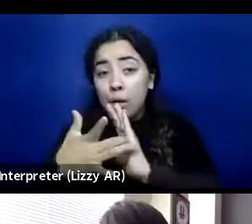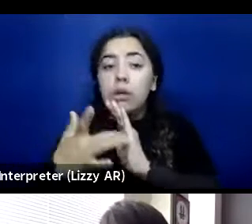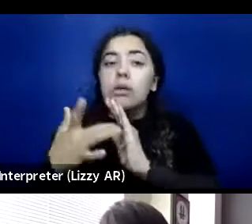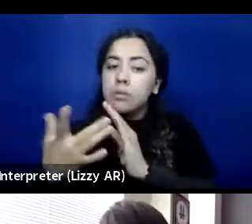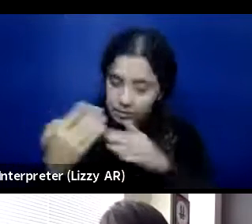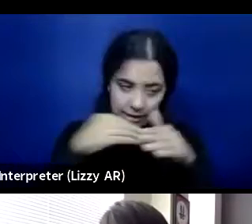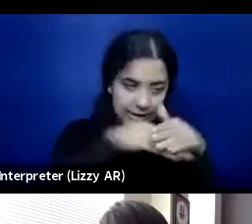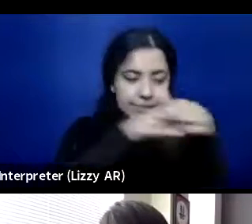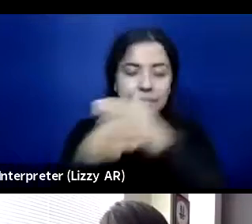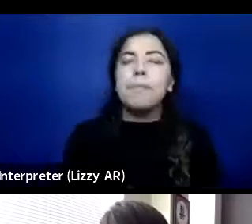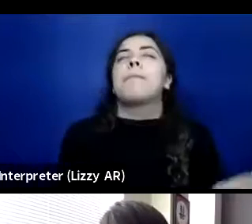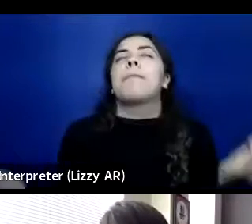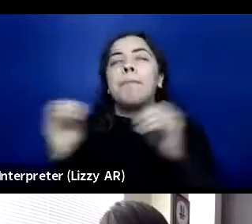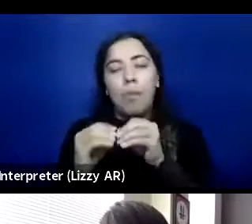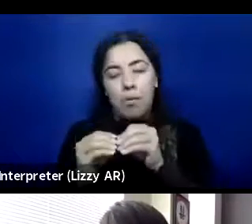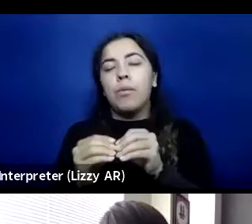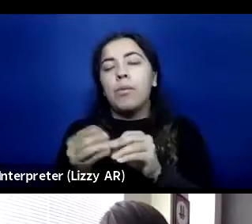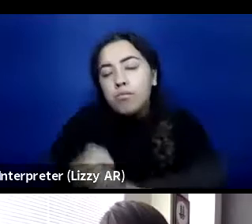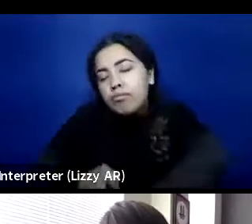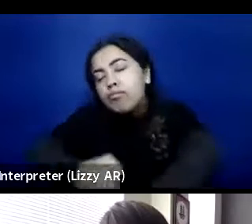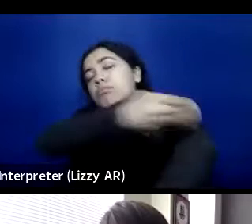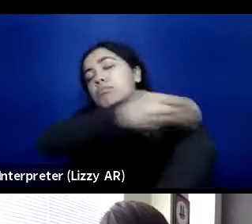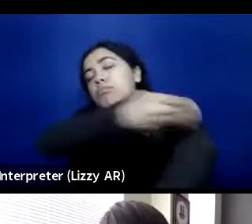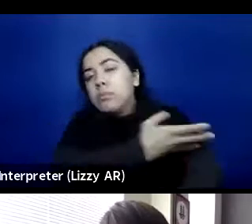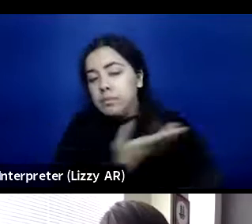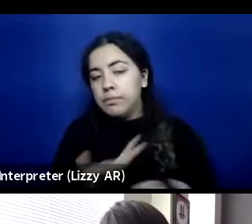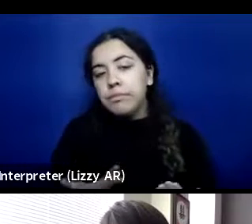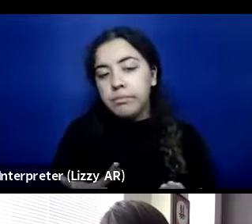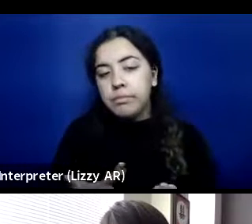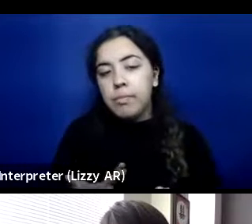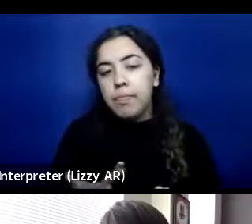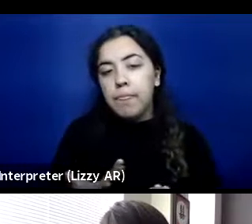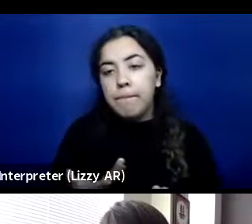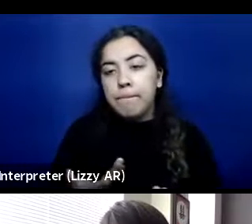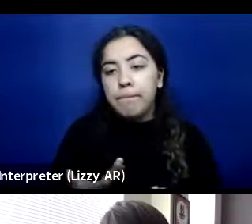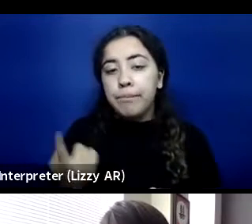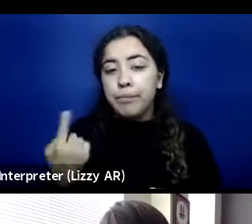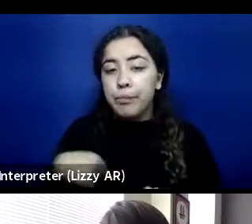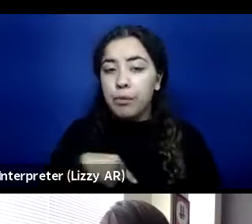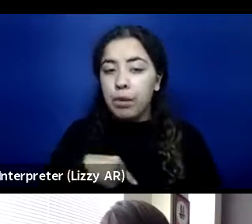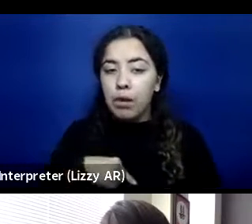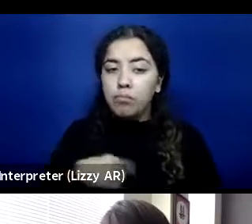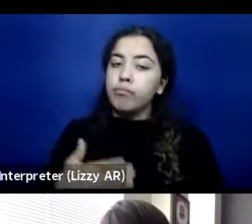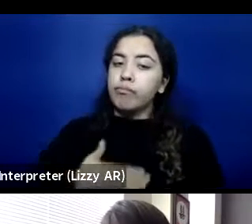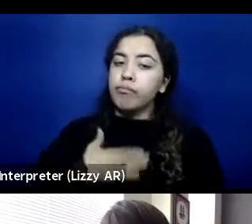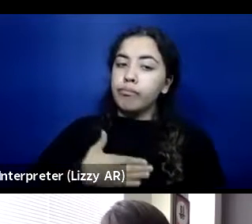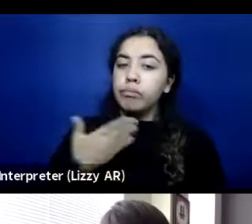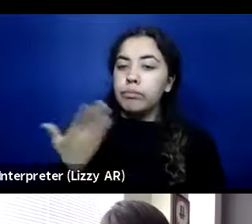We're honored too that Teach Access has won a Heroes of Accessibility award from Nobility and received